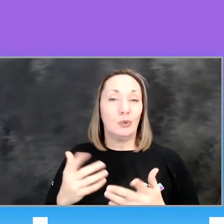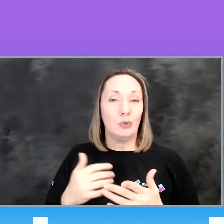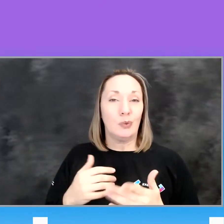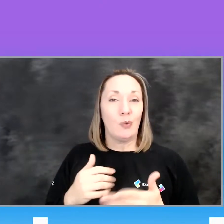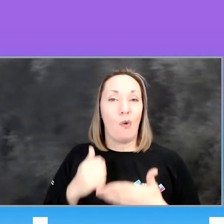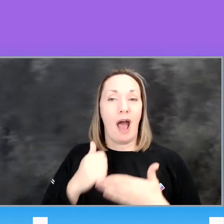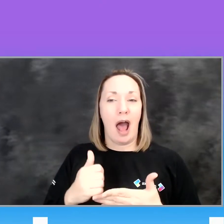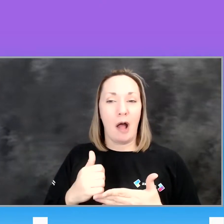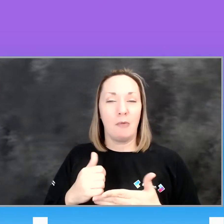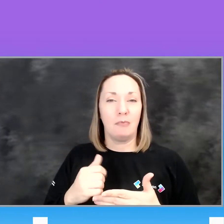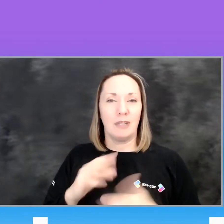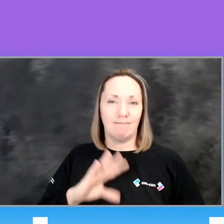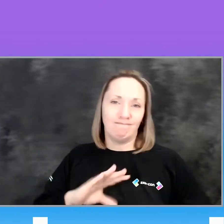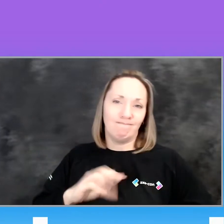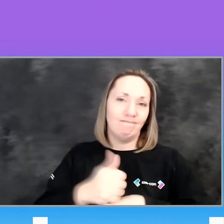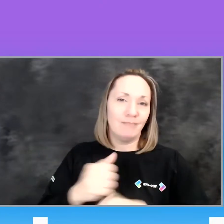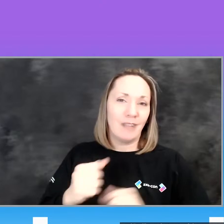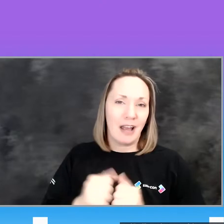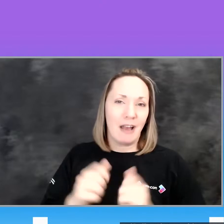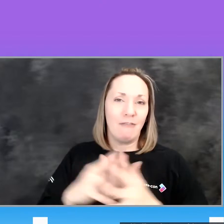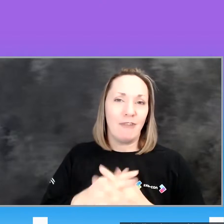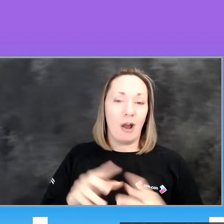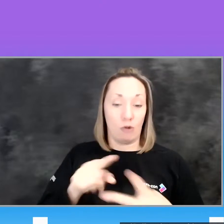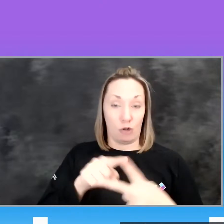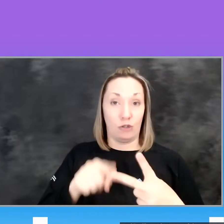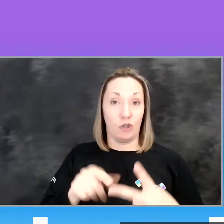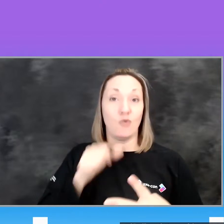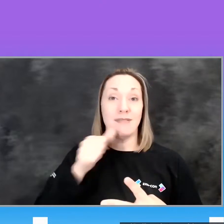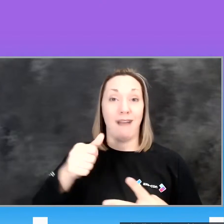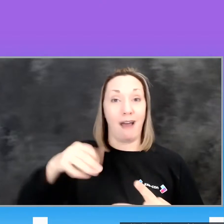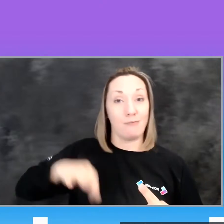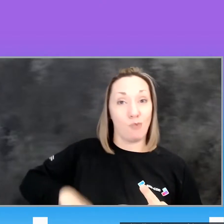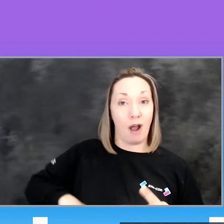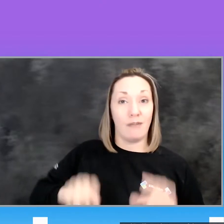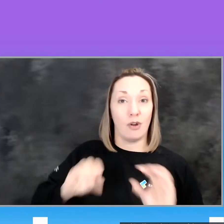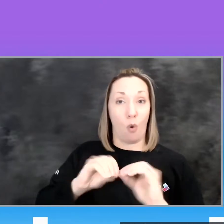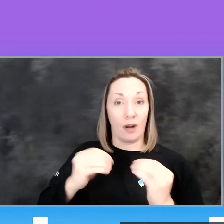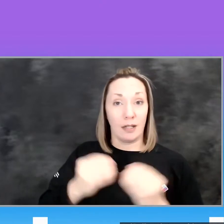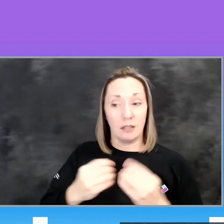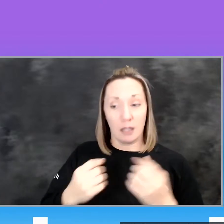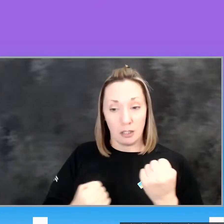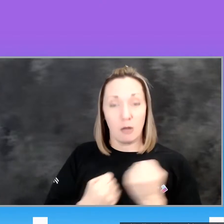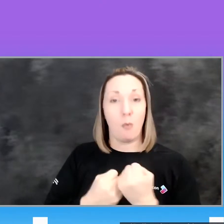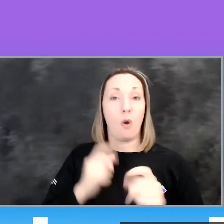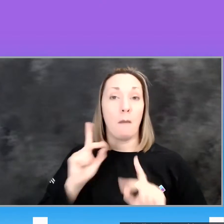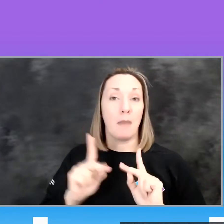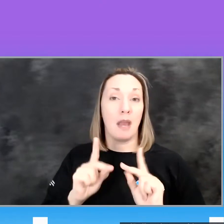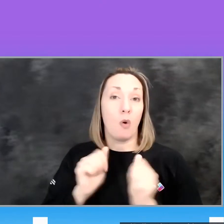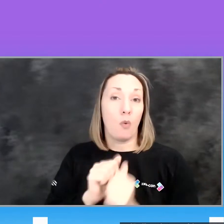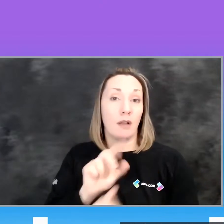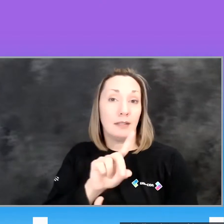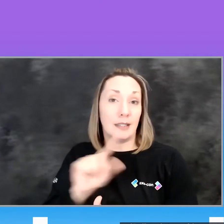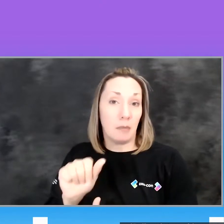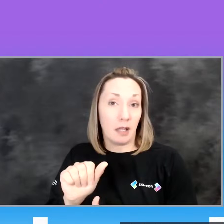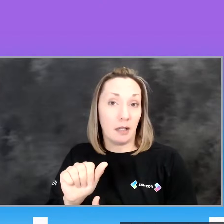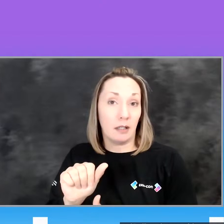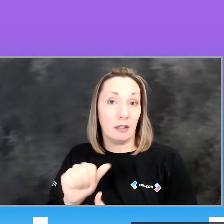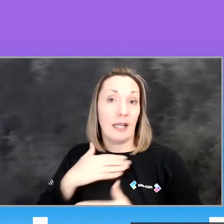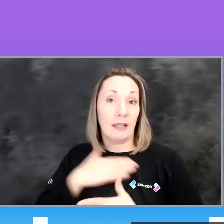found two nonprofit organizations that support